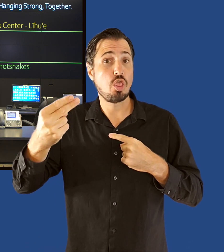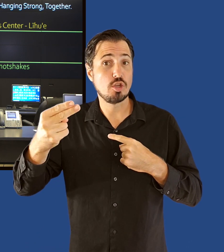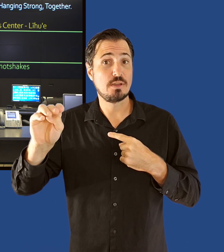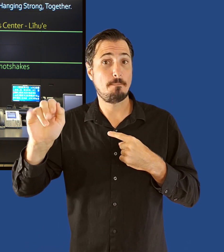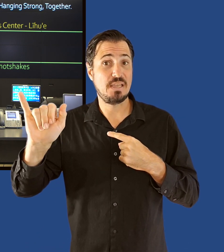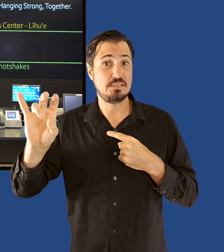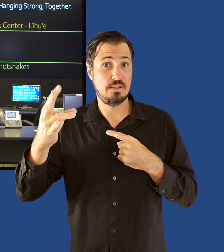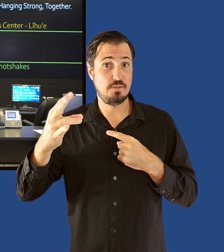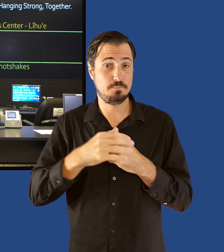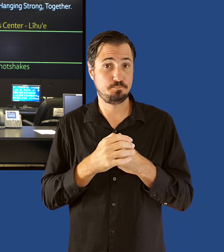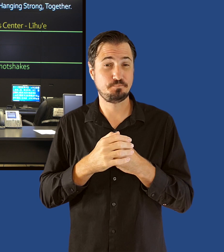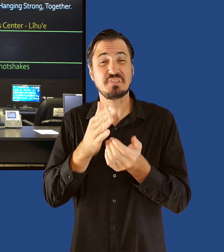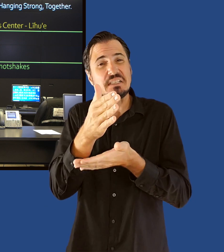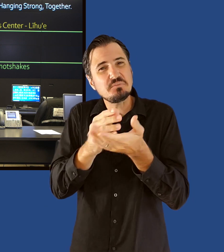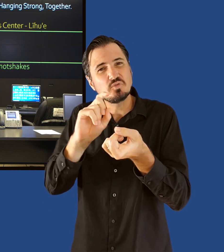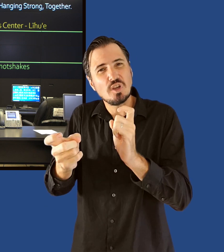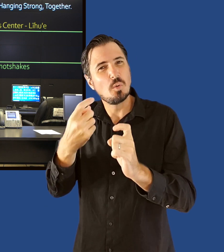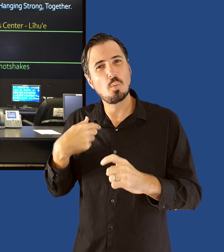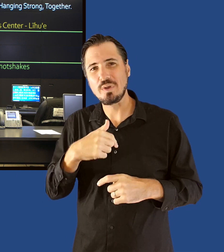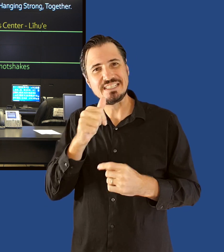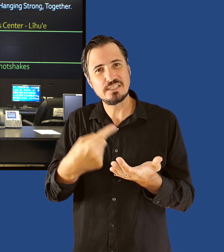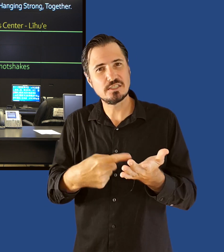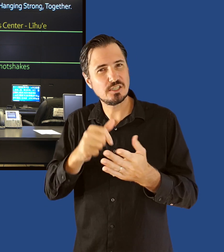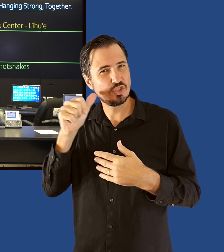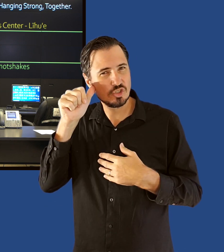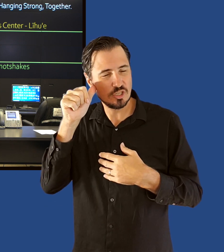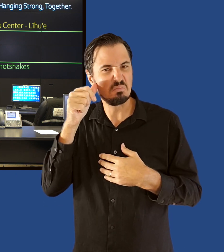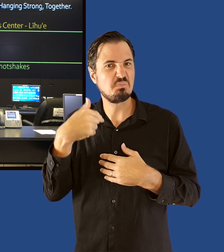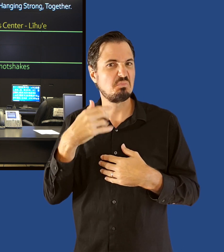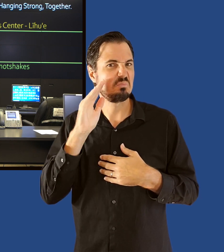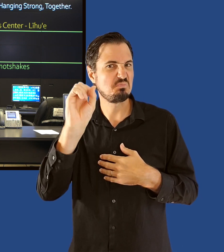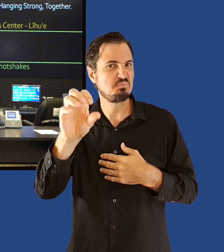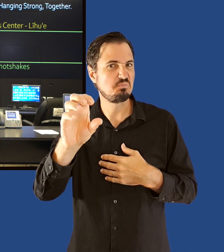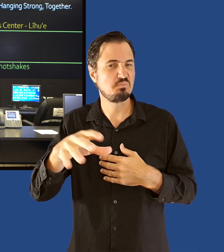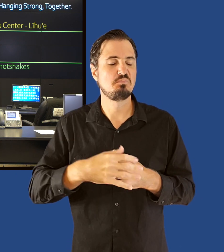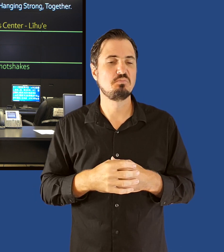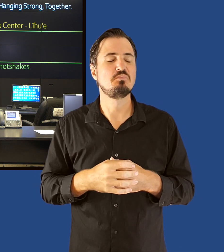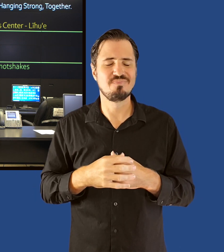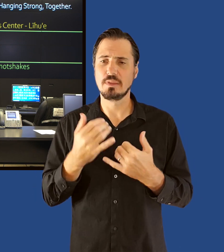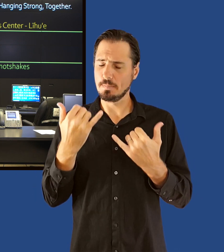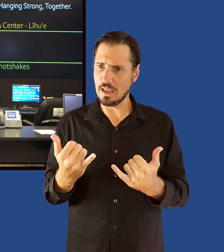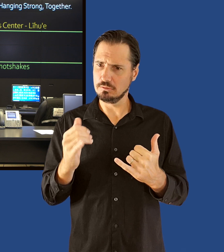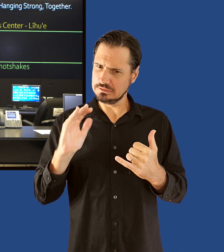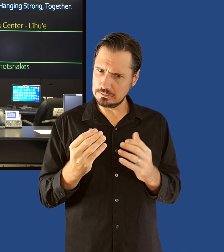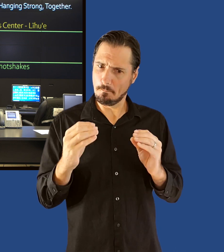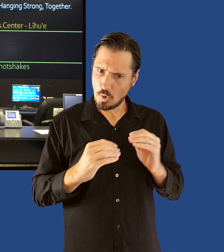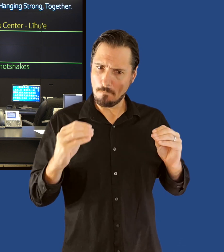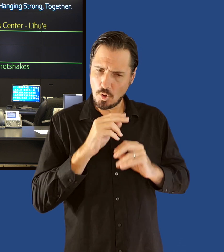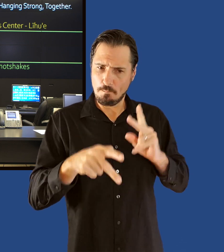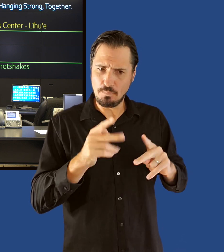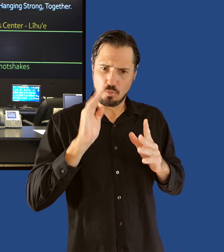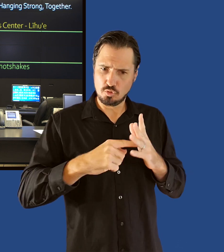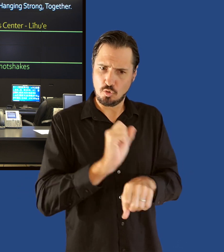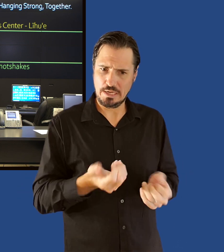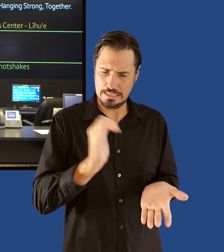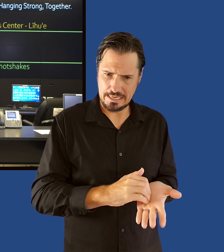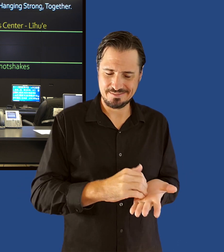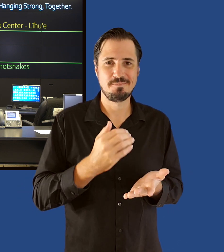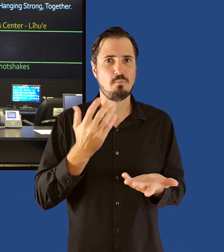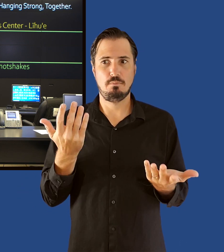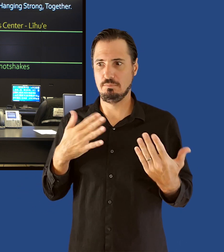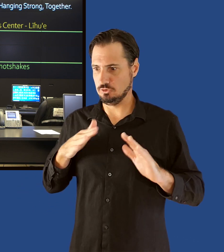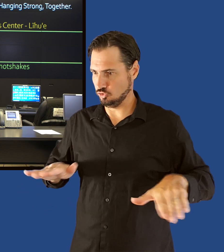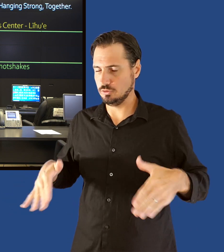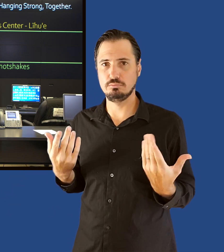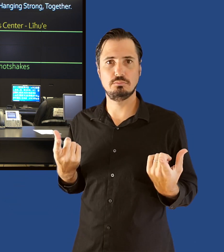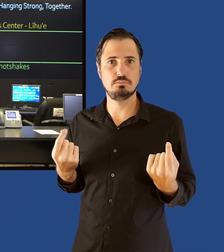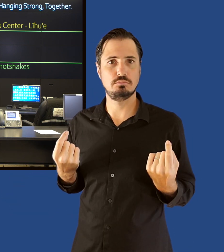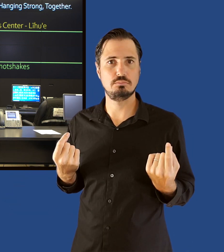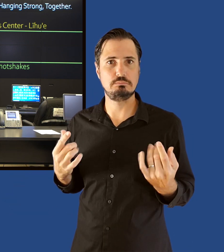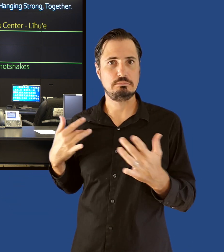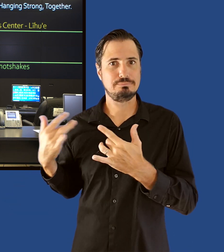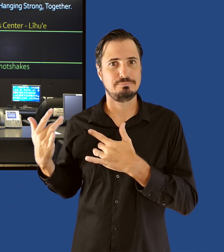As more of our workforce goes back to work, child care is increasing concern for working parents. Child care facilities can now resume operations if following CDC guidelines.